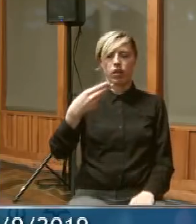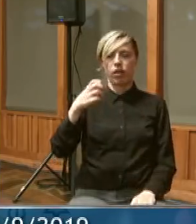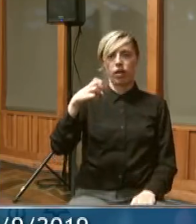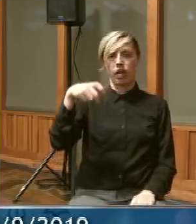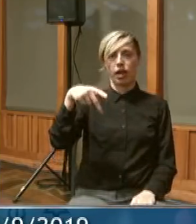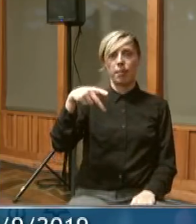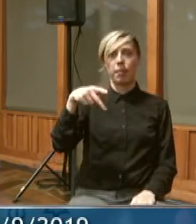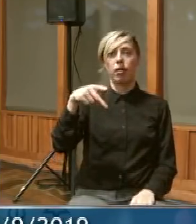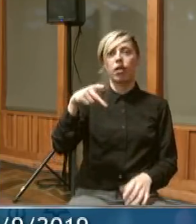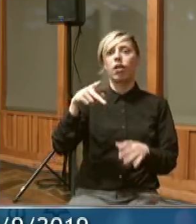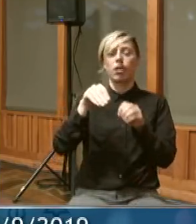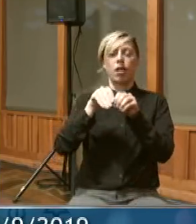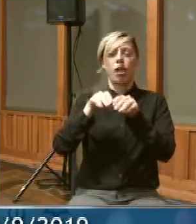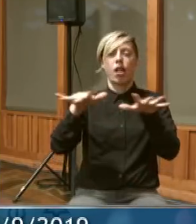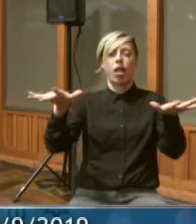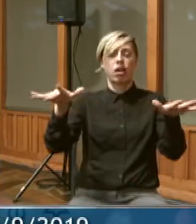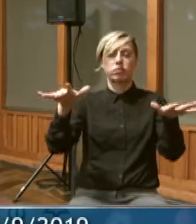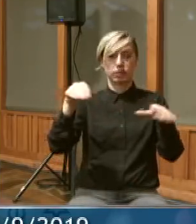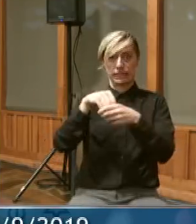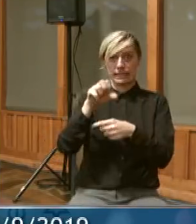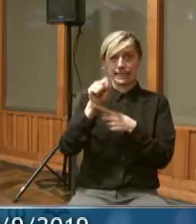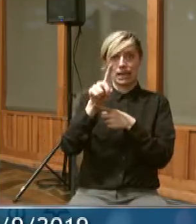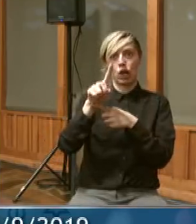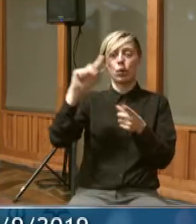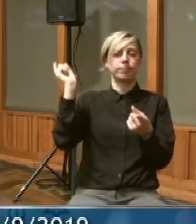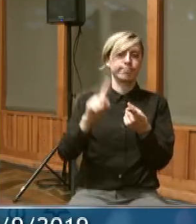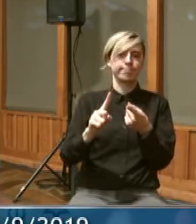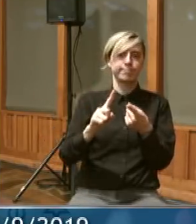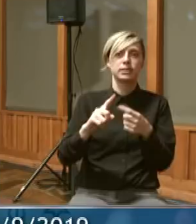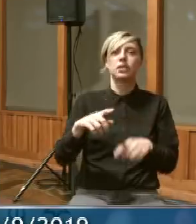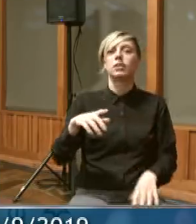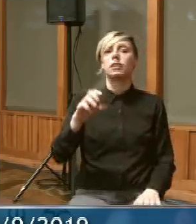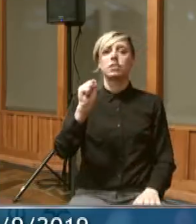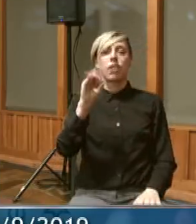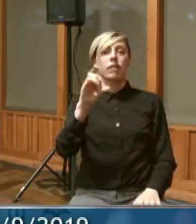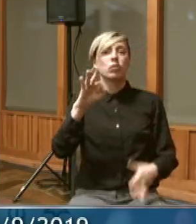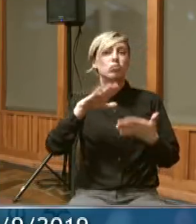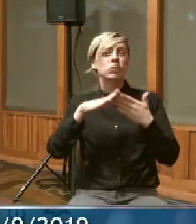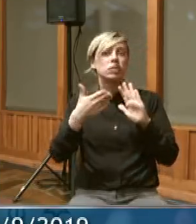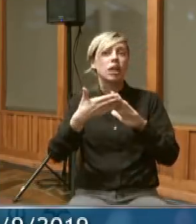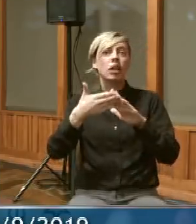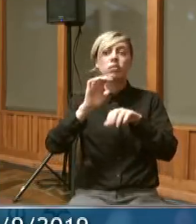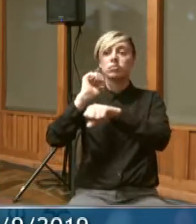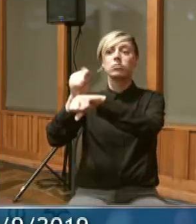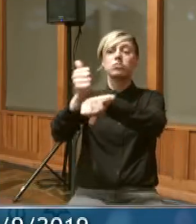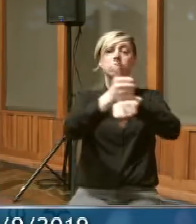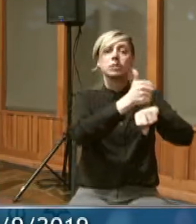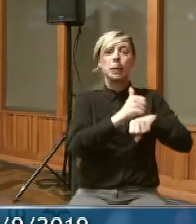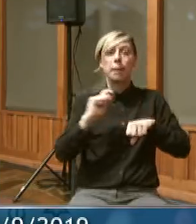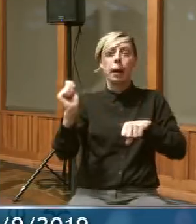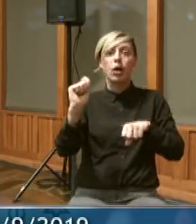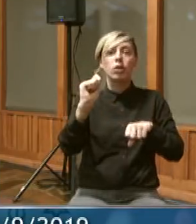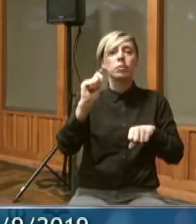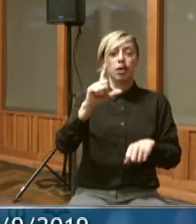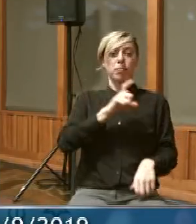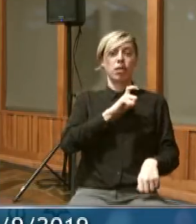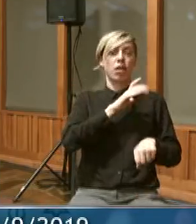ACCESS. THEY STOP HEPATITIS OUTBREAK IN ITS TRACKS IN SAN DIEGO.